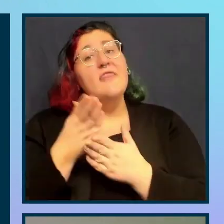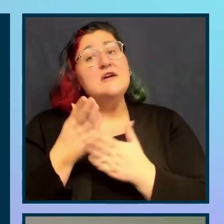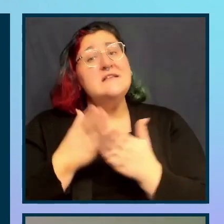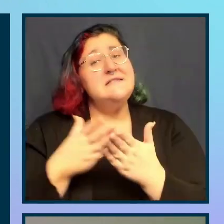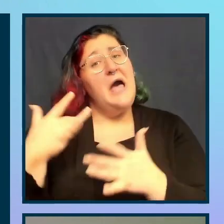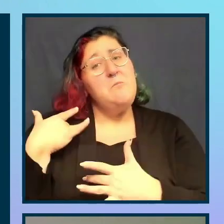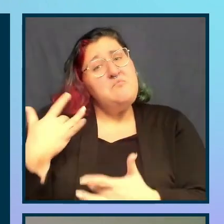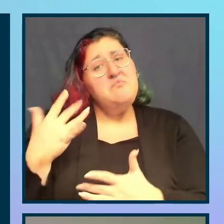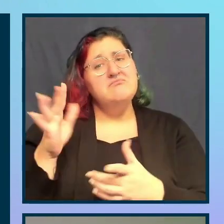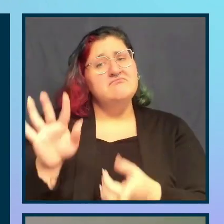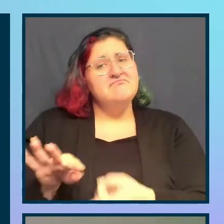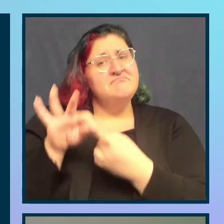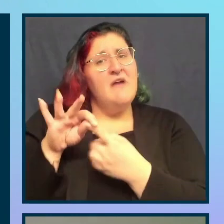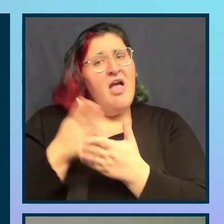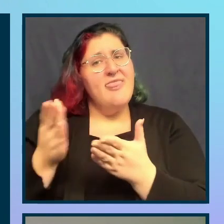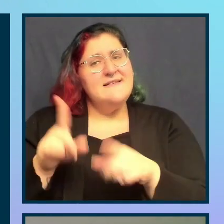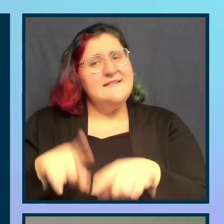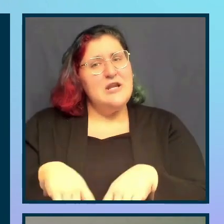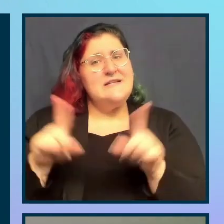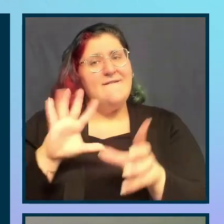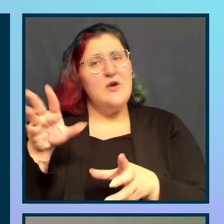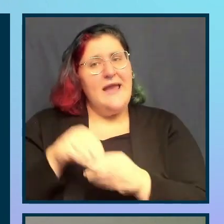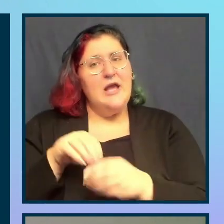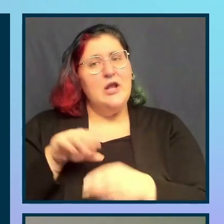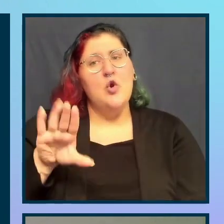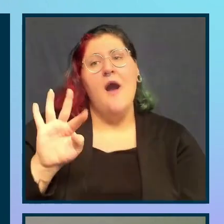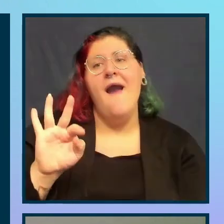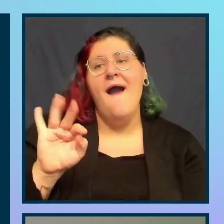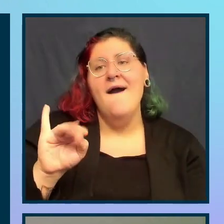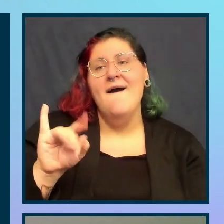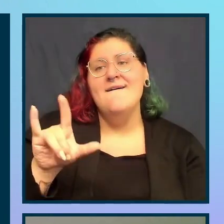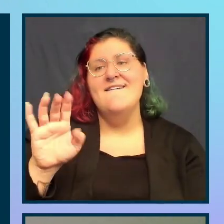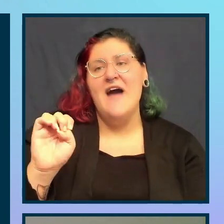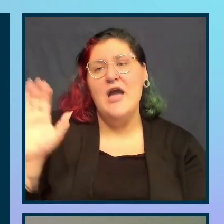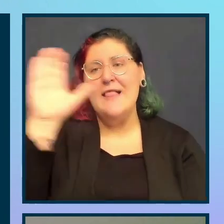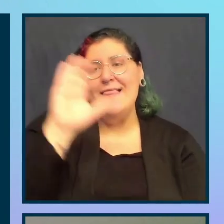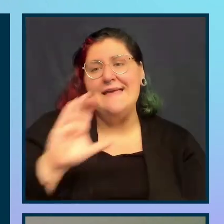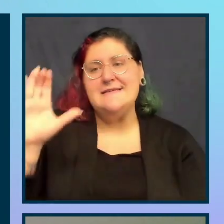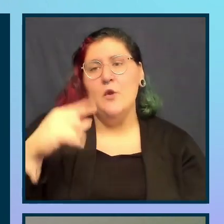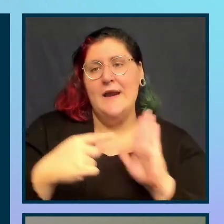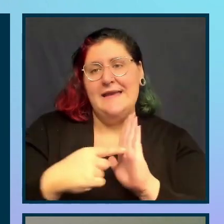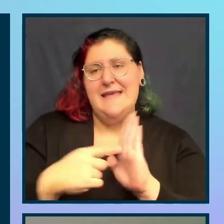in this kind of file explorer type example versus a standard web grid, which is for example,